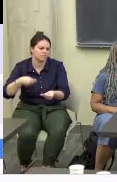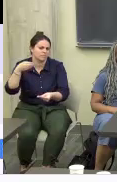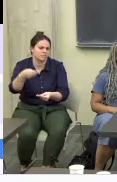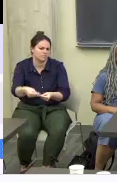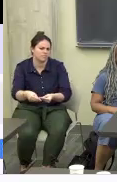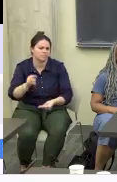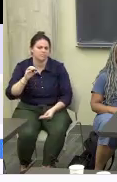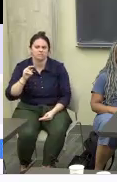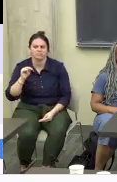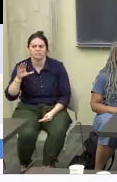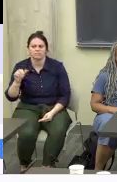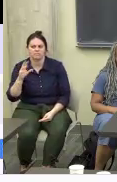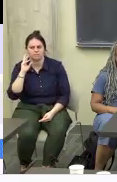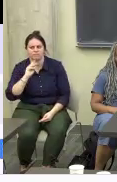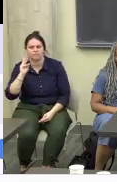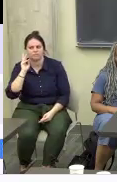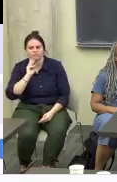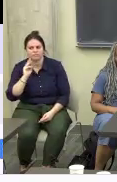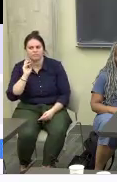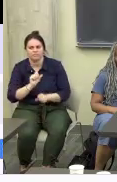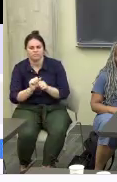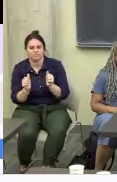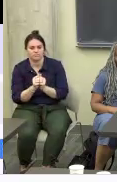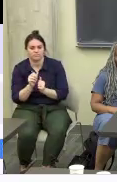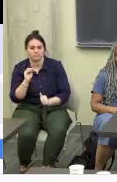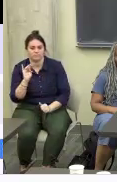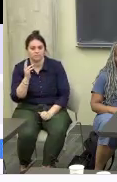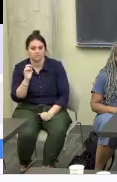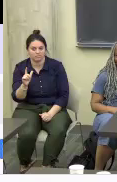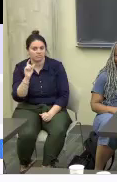And then Monica had that experience working with Michael where the tools